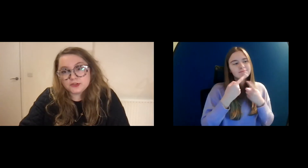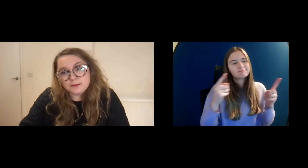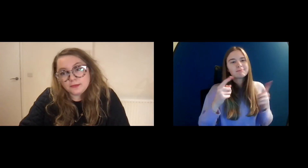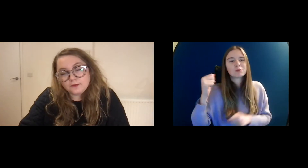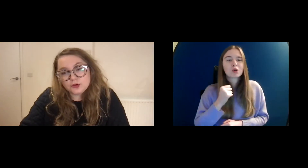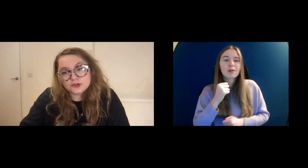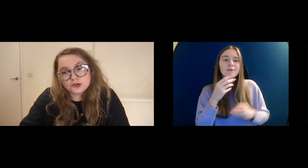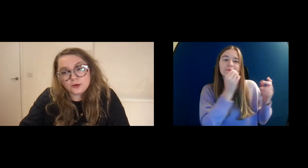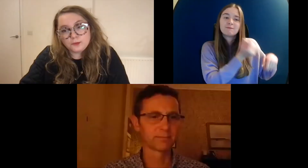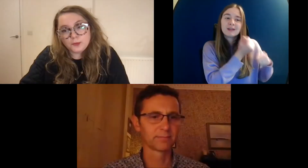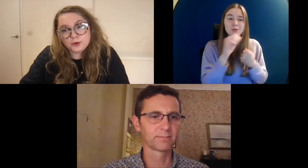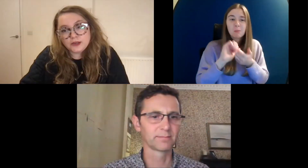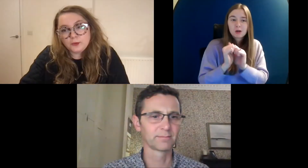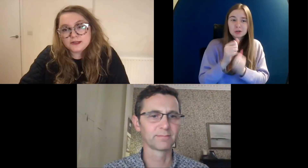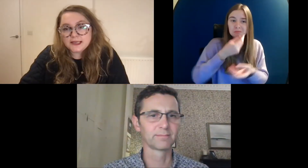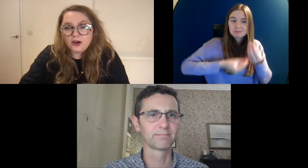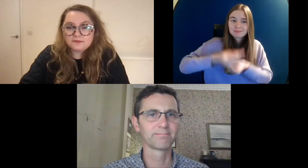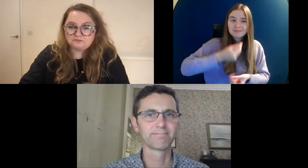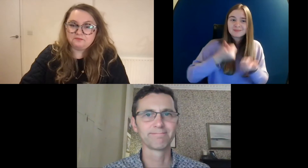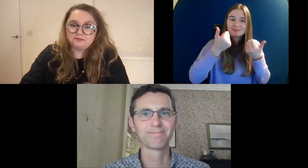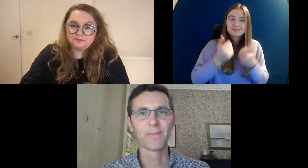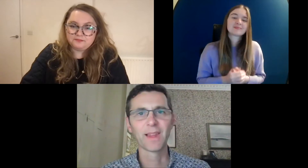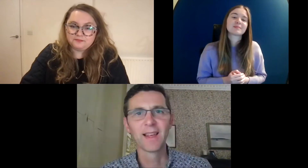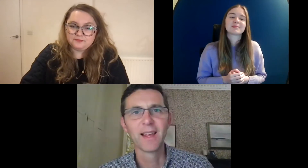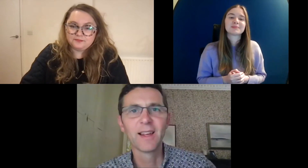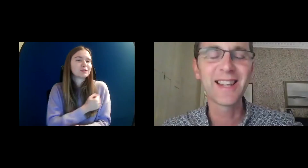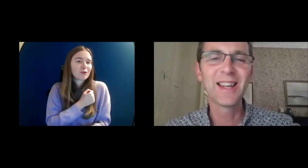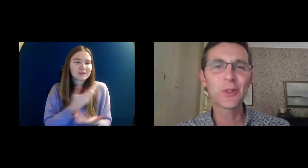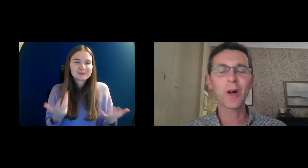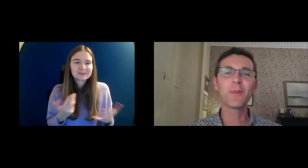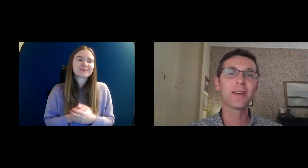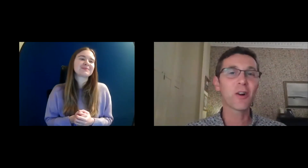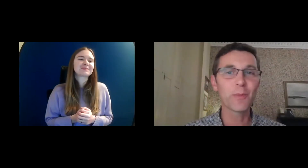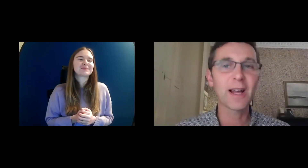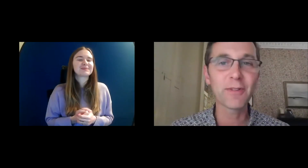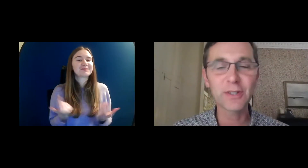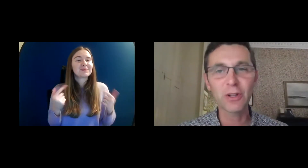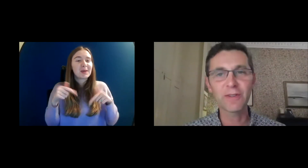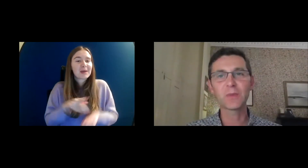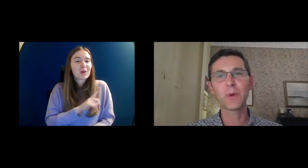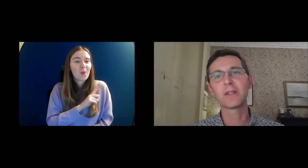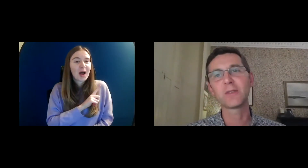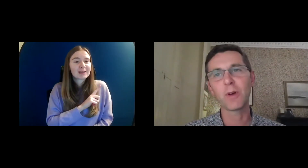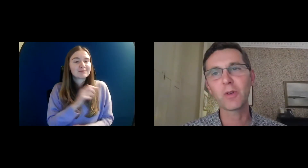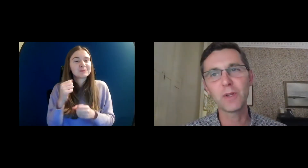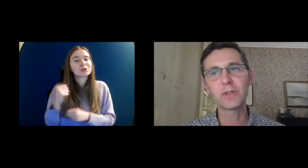Jim, if you can just pop your video on and say hi. So I'm here on behalf of the Scotland and Venice partners to welcome you